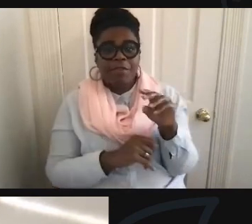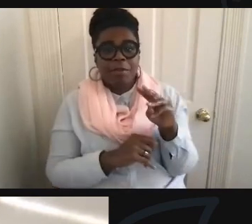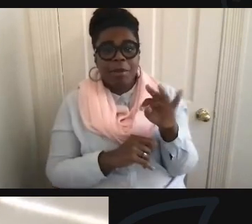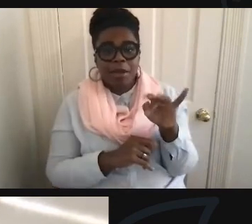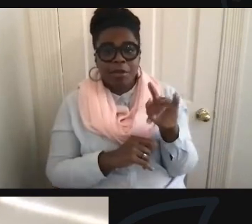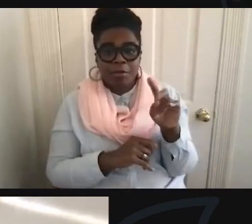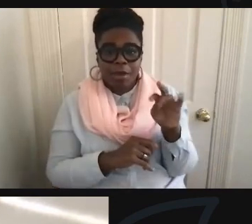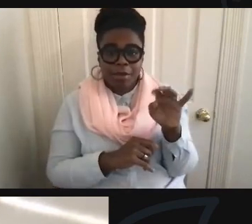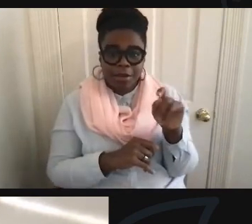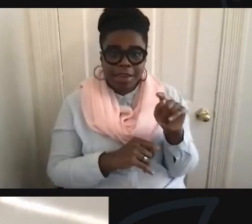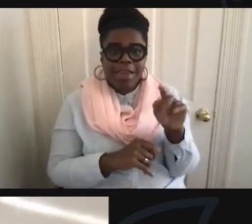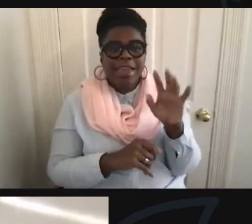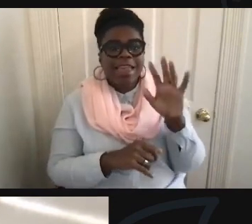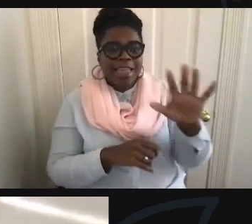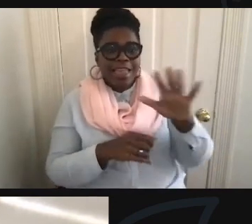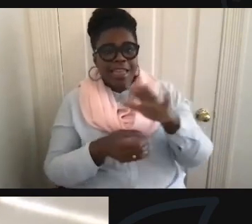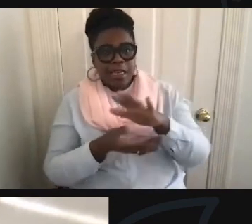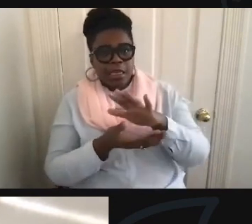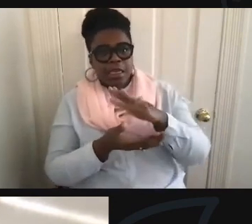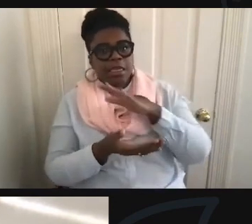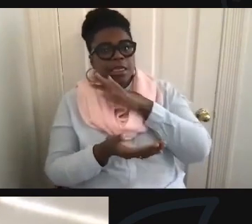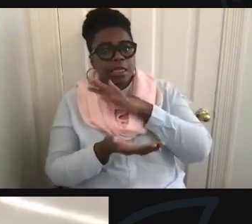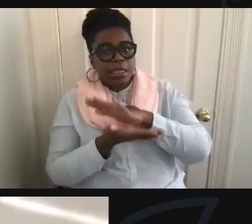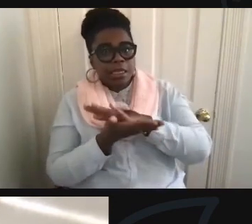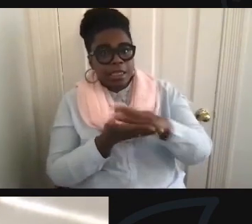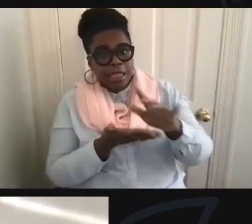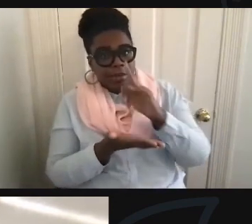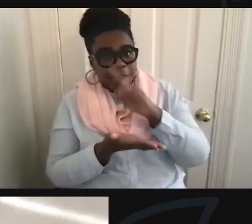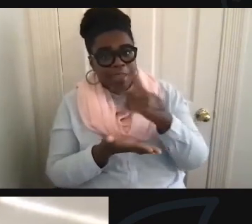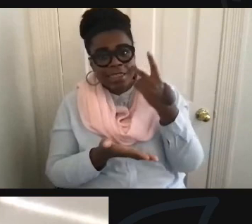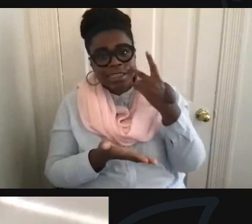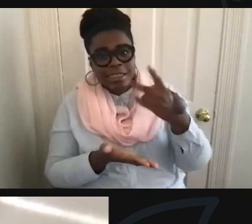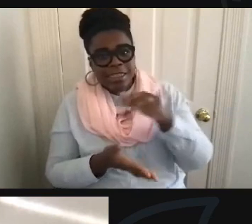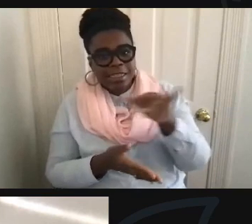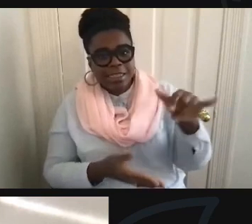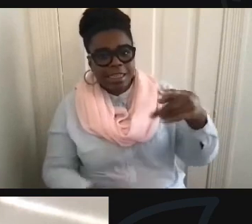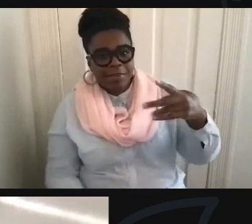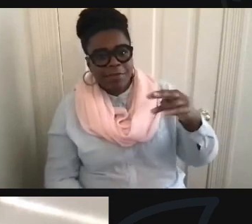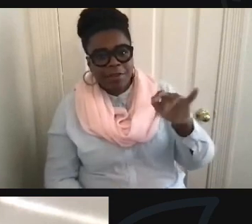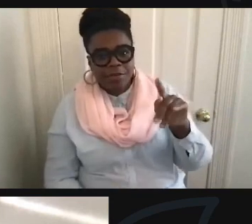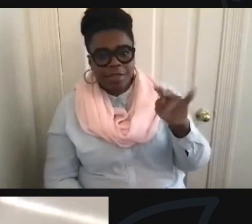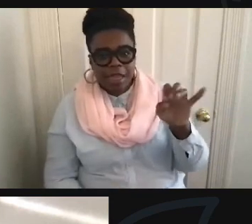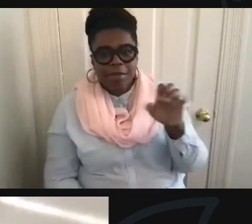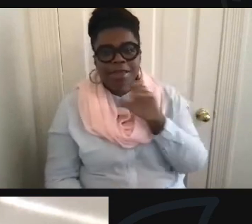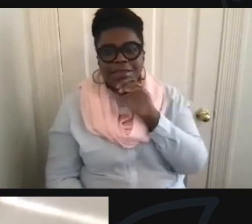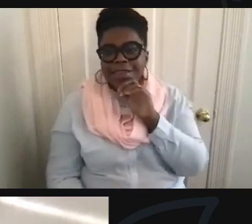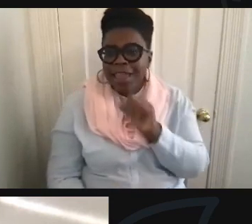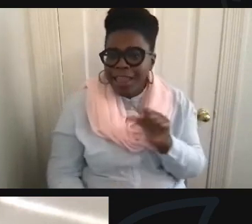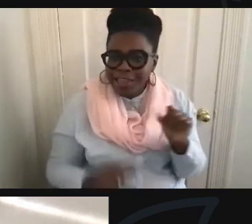experiments in germ free mice, and we see the same phenotype. With respect to age, we haven't looked at that in a ton of